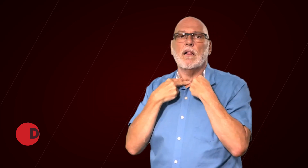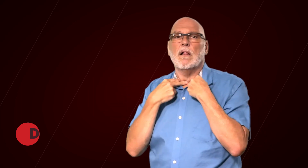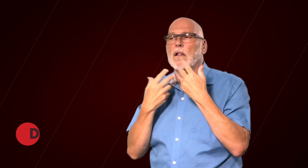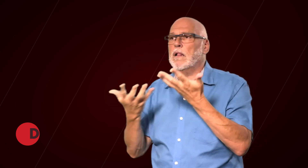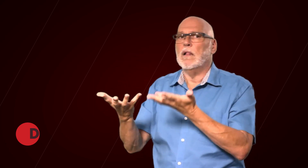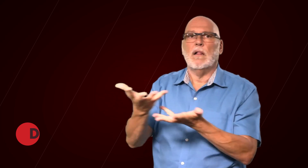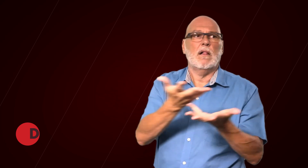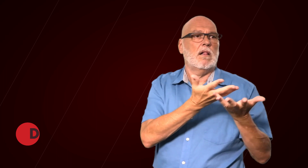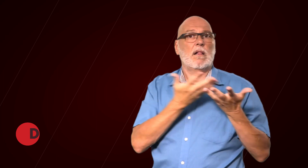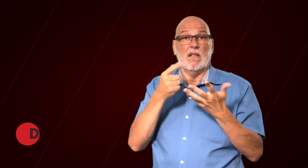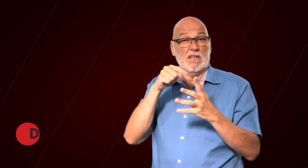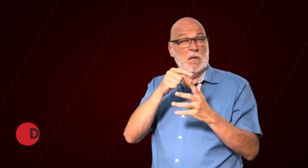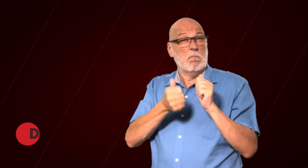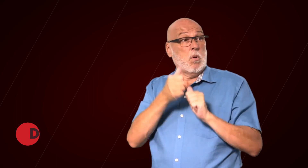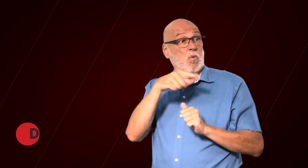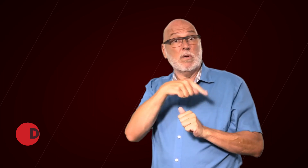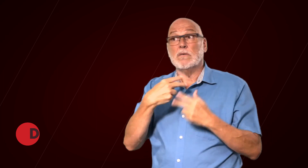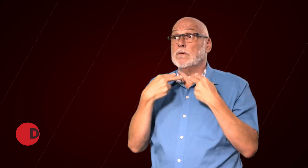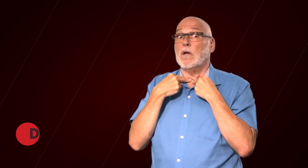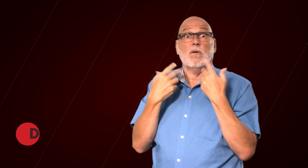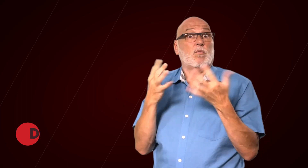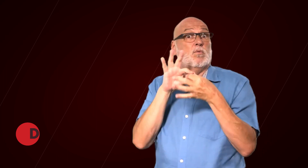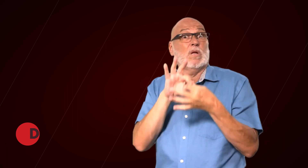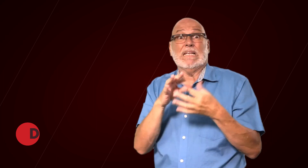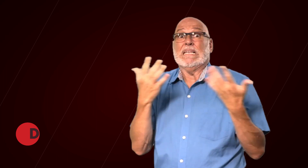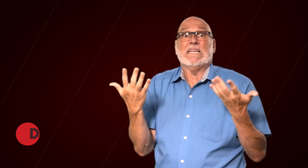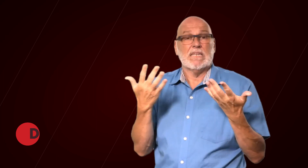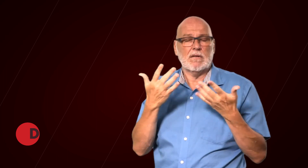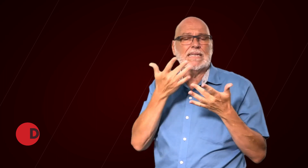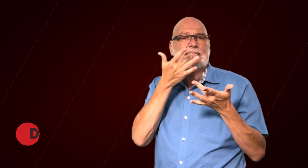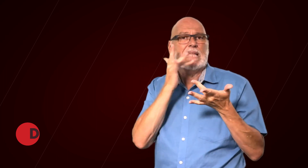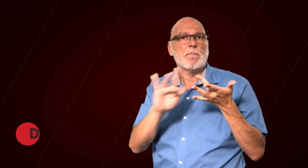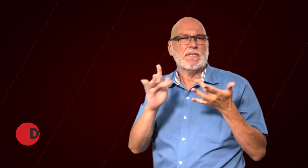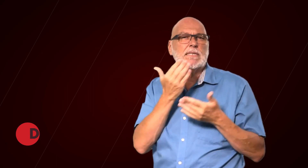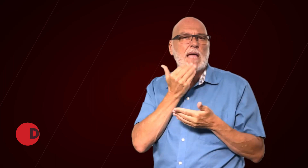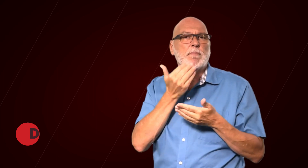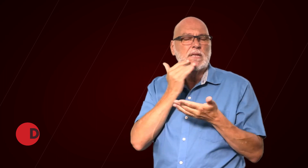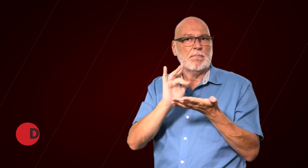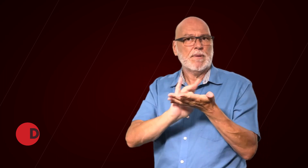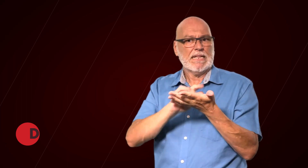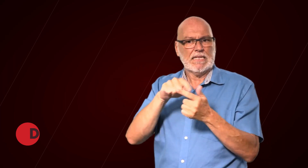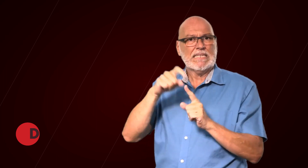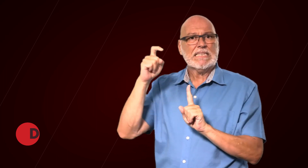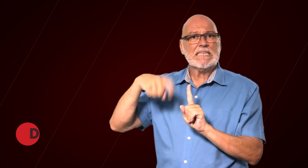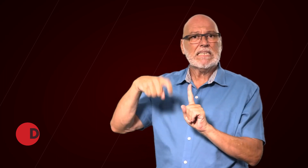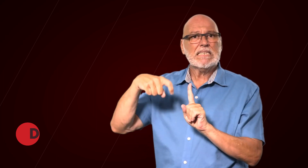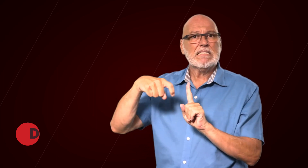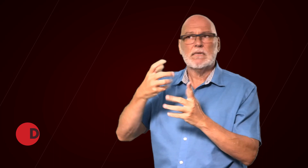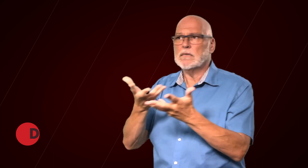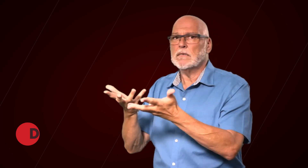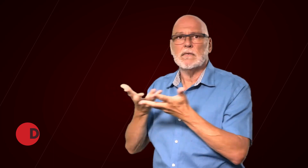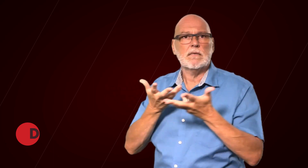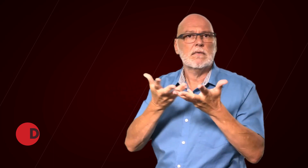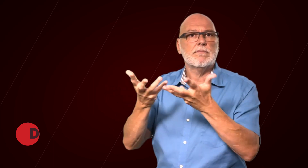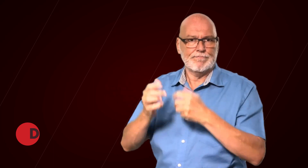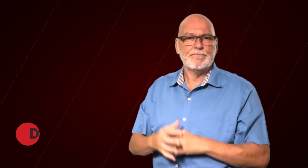and was in need of diabetics medication.